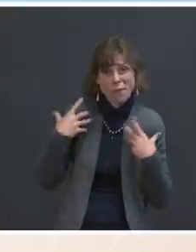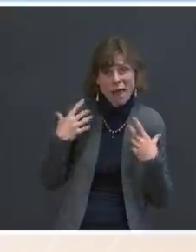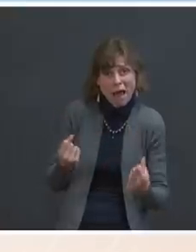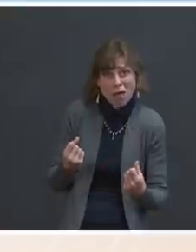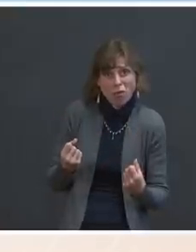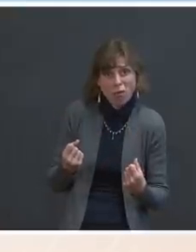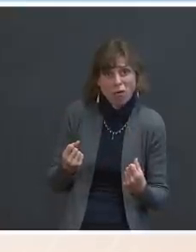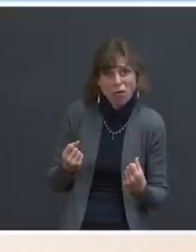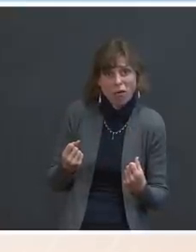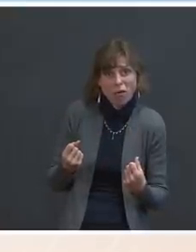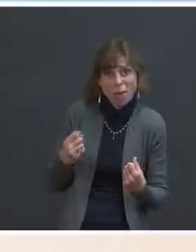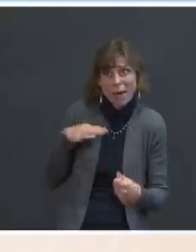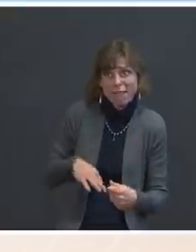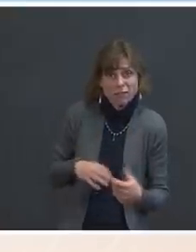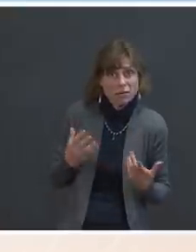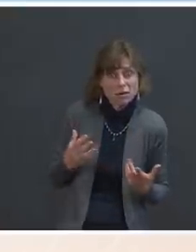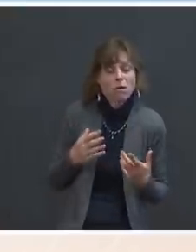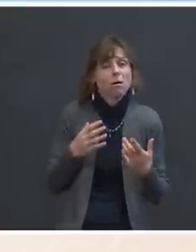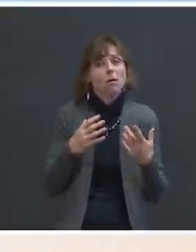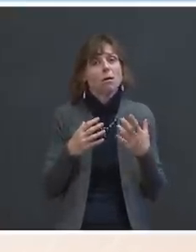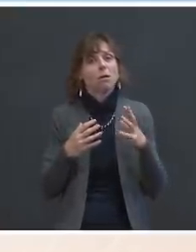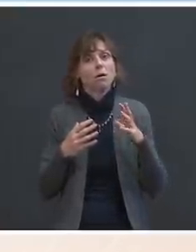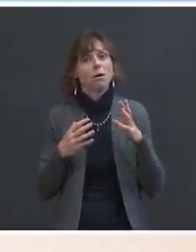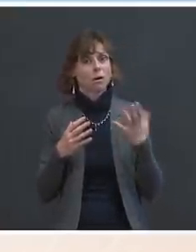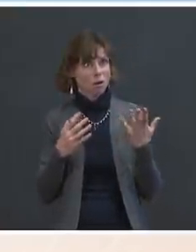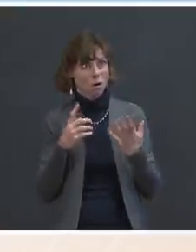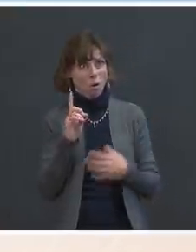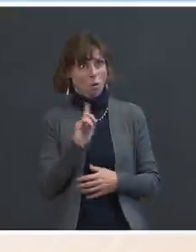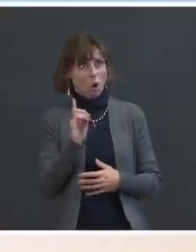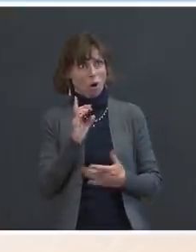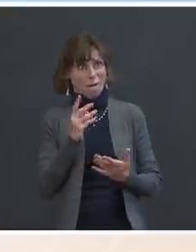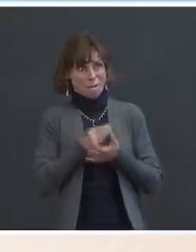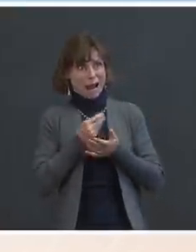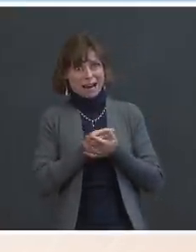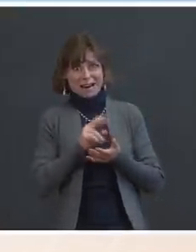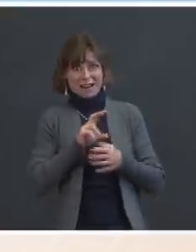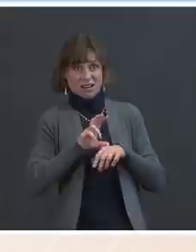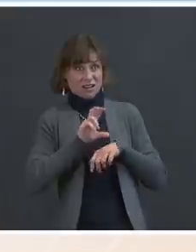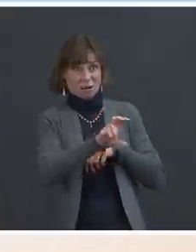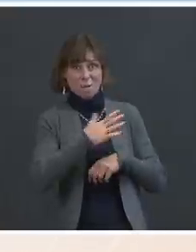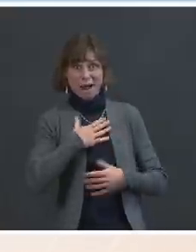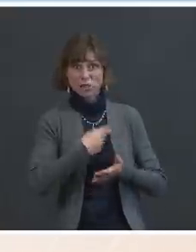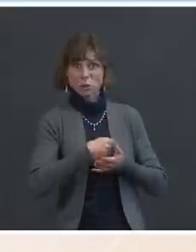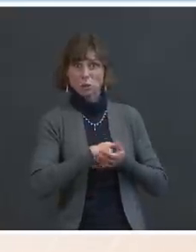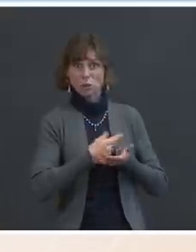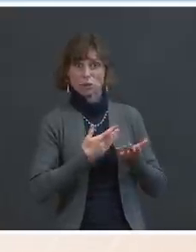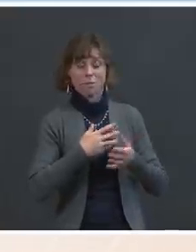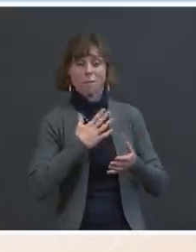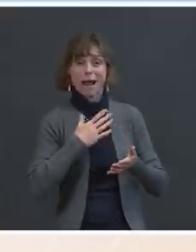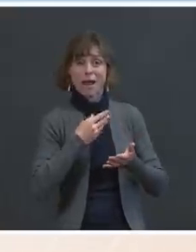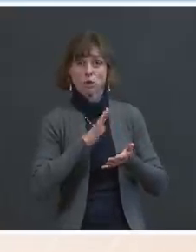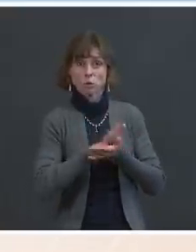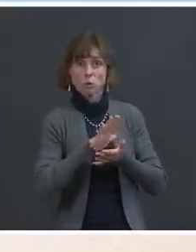What about -- you know, what funding will go to my school? He wants to ensure that people have access to this information.